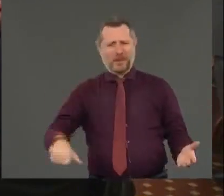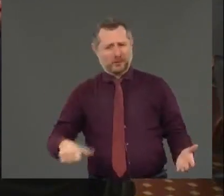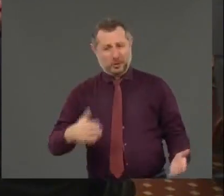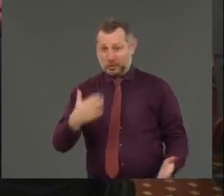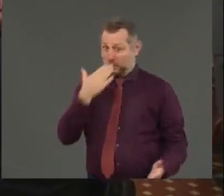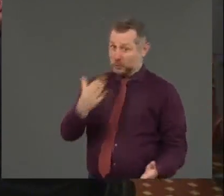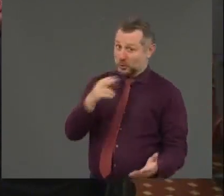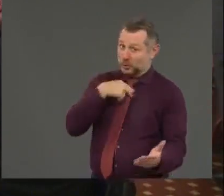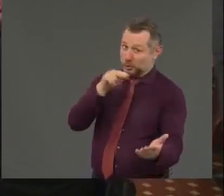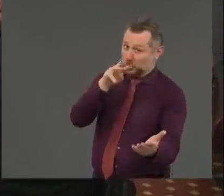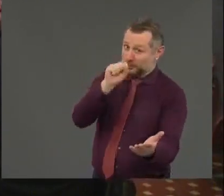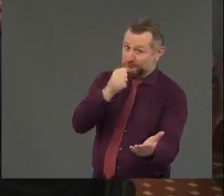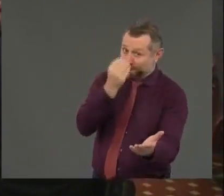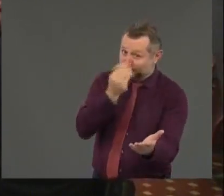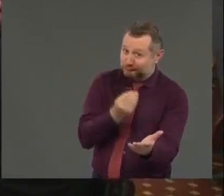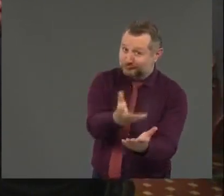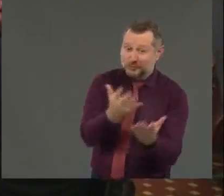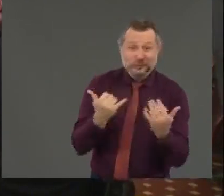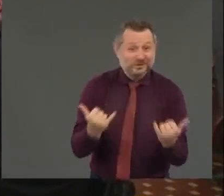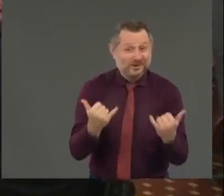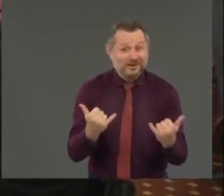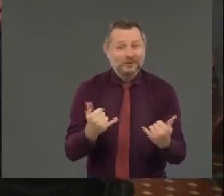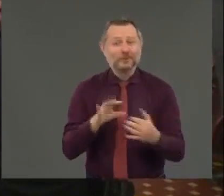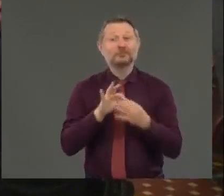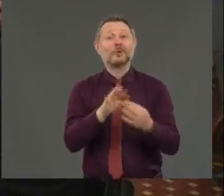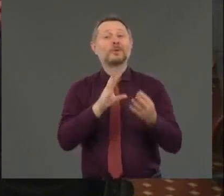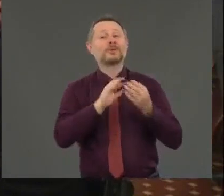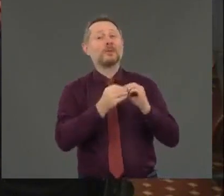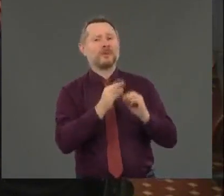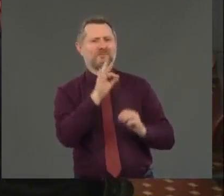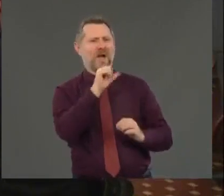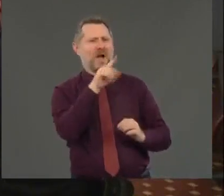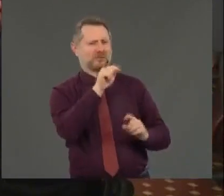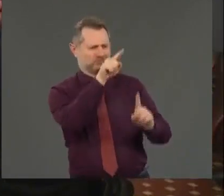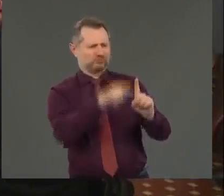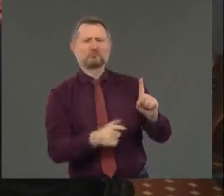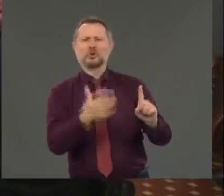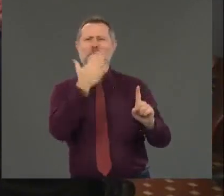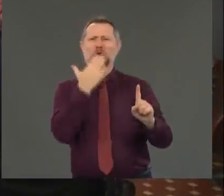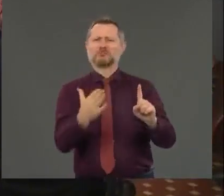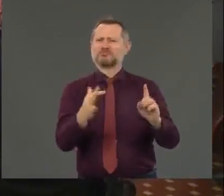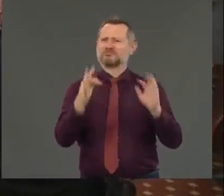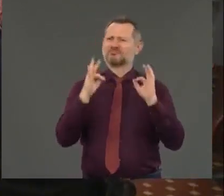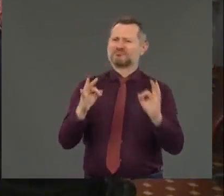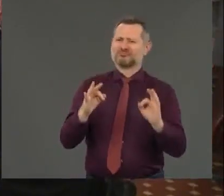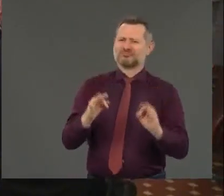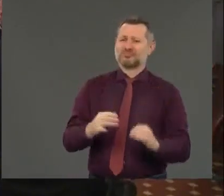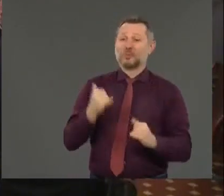GOOD MORNING. BEAUTIFUL DAY IN ALBANY. GOOD NEWS TODAY.